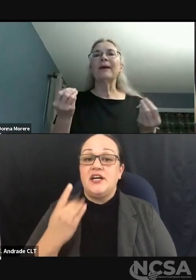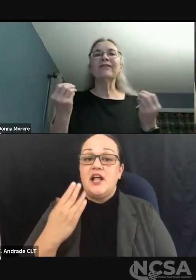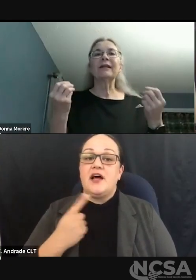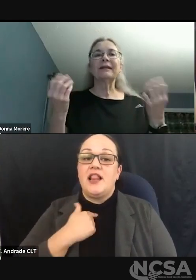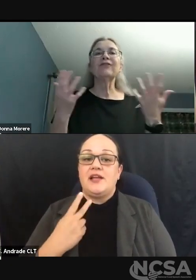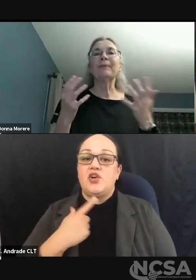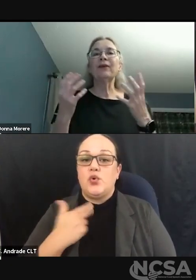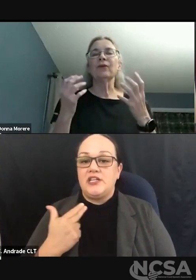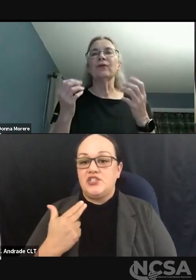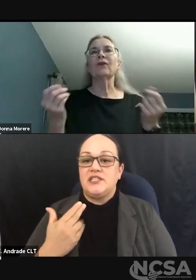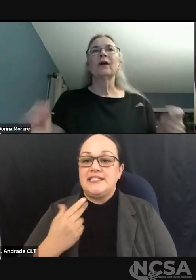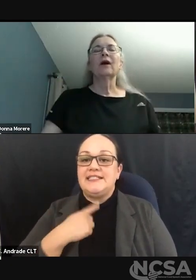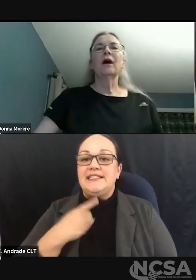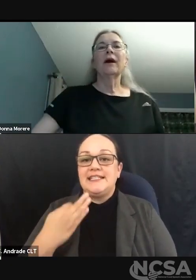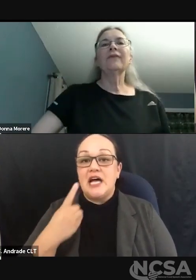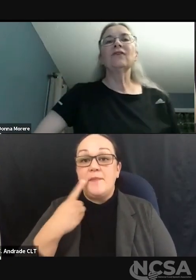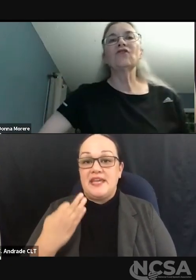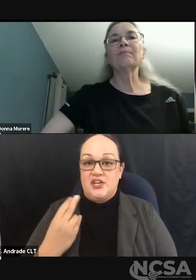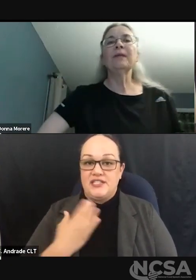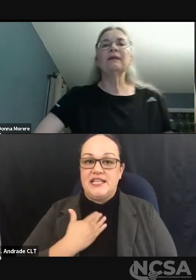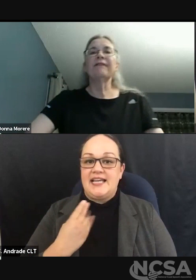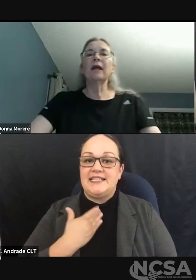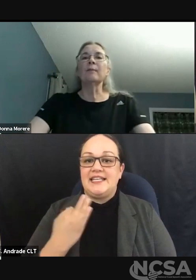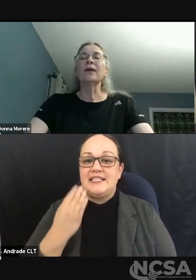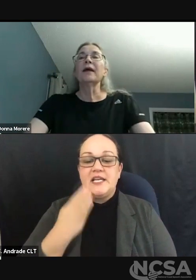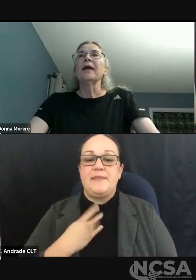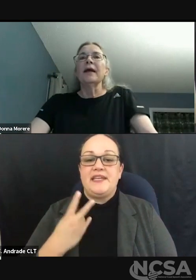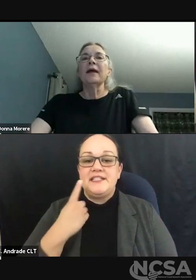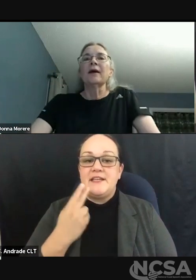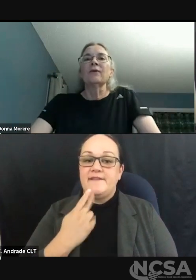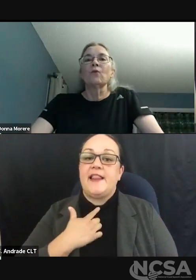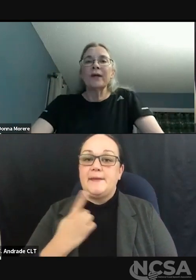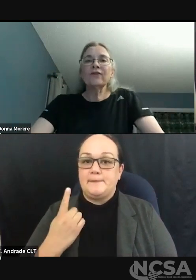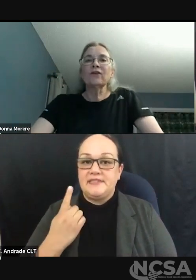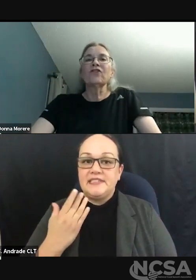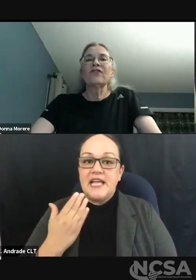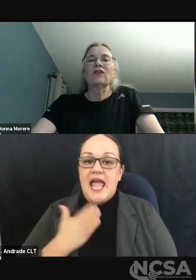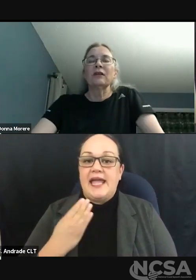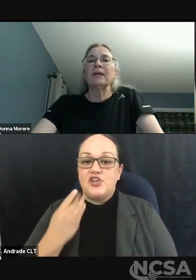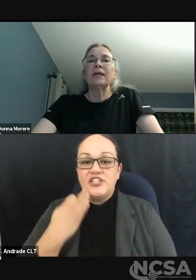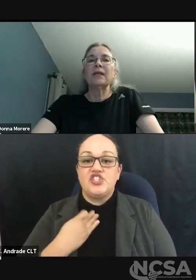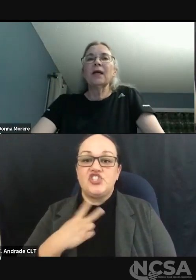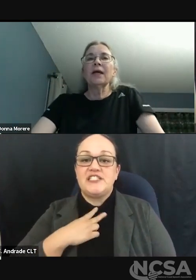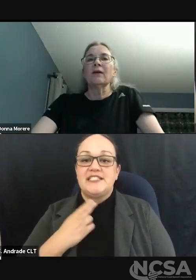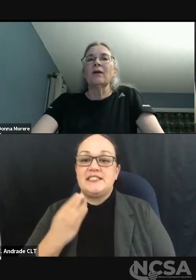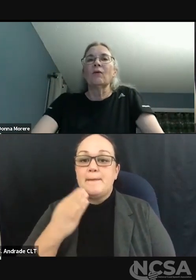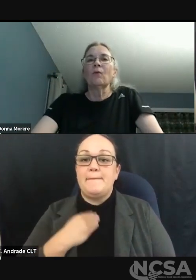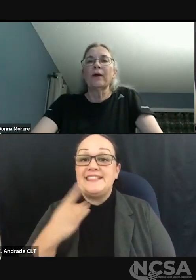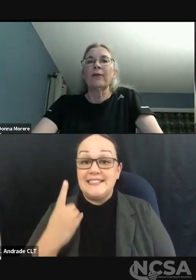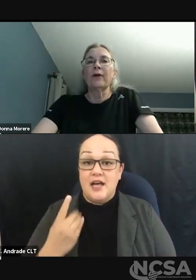basically disappears as it's being developed and research is actually been done with